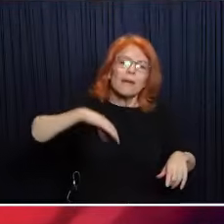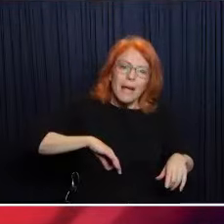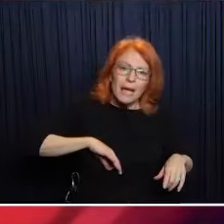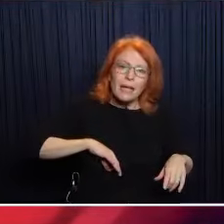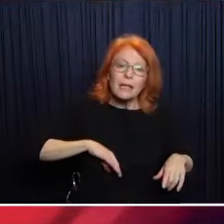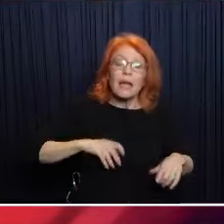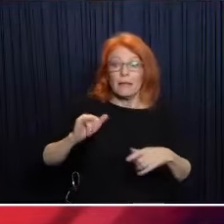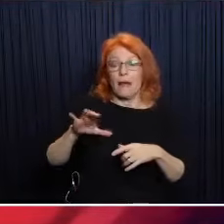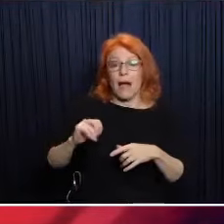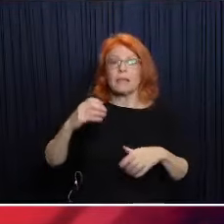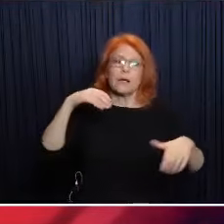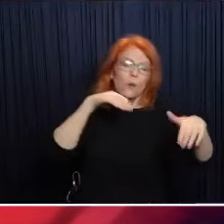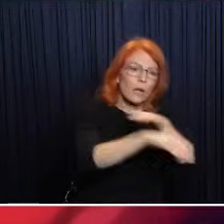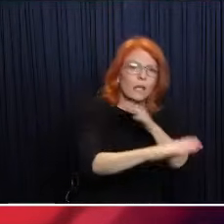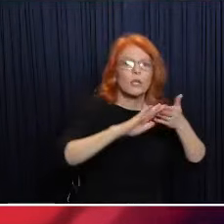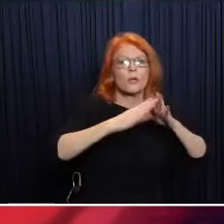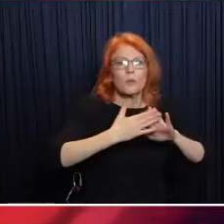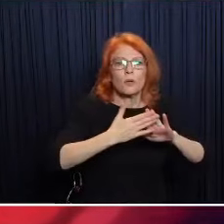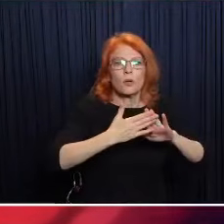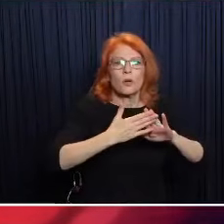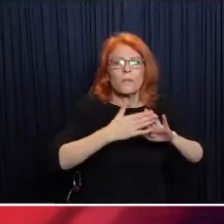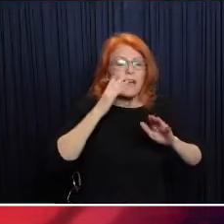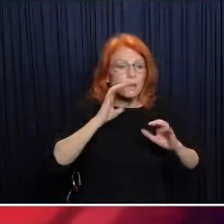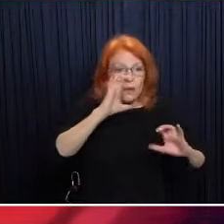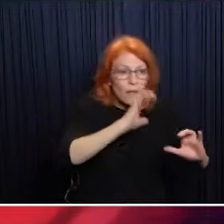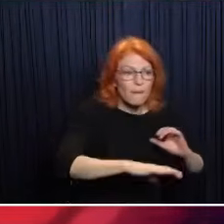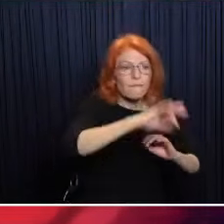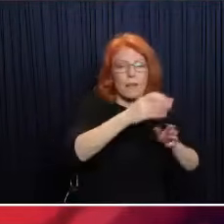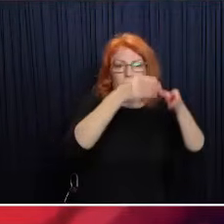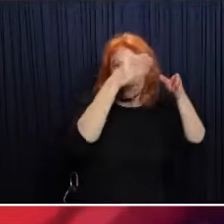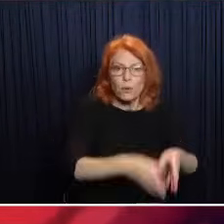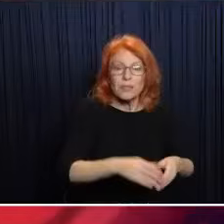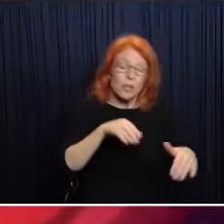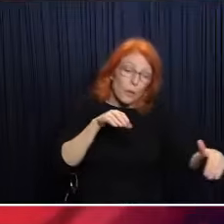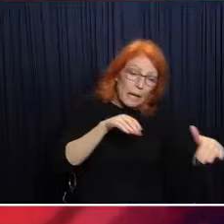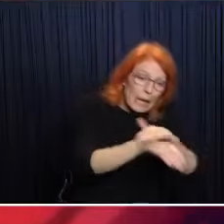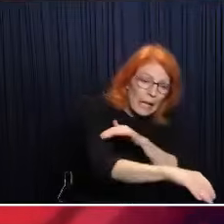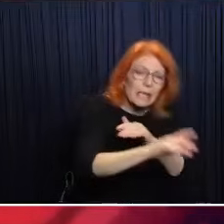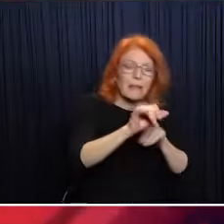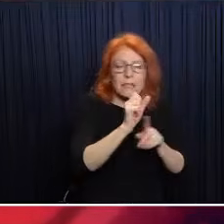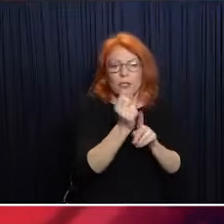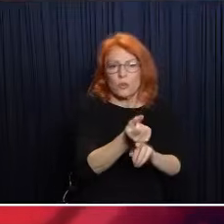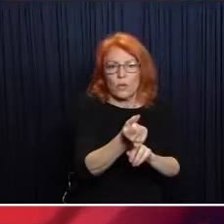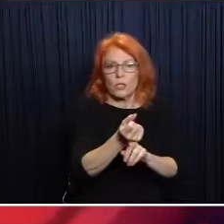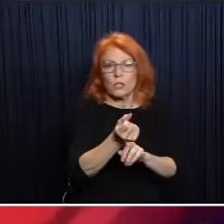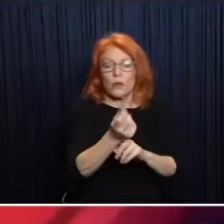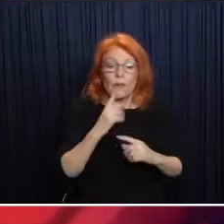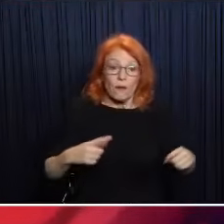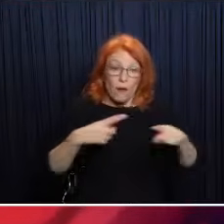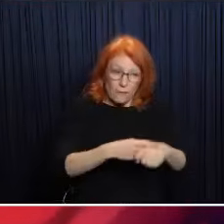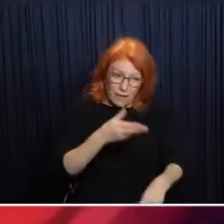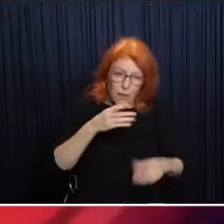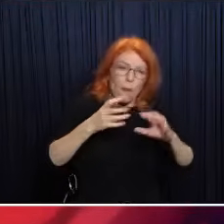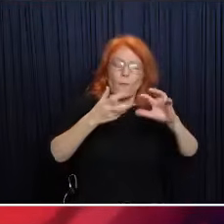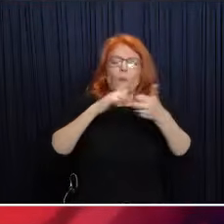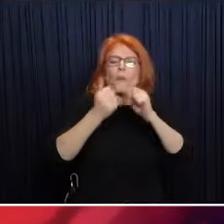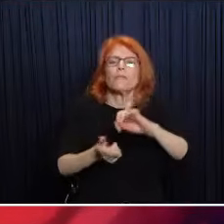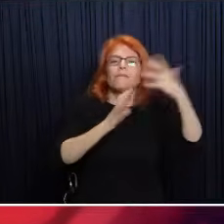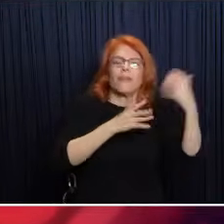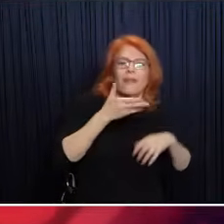THEY PUT THE COMMUNITY IN DANGER AND DO IT FOR POLITICAL GAIN AND I.C.E. HAS TO GO INTO THAT COMMUNITY AND FIND THAT INDIVIDUAL.